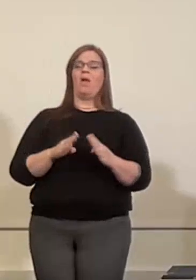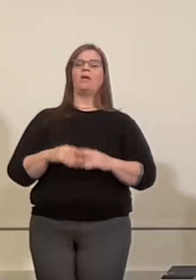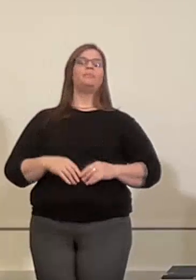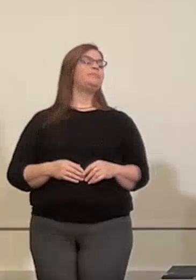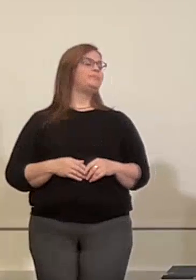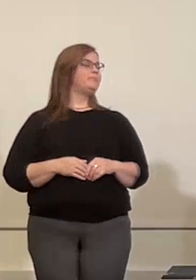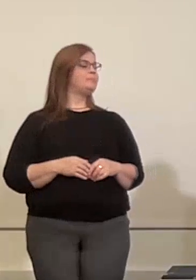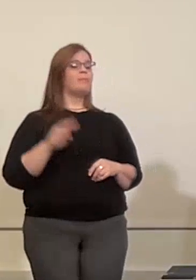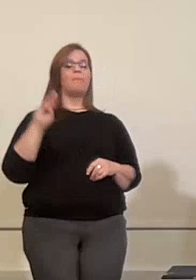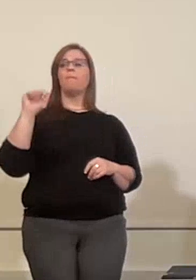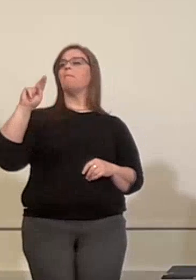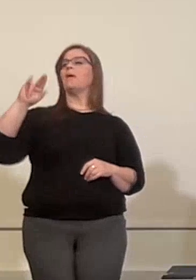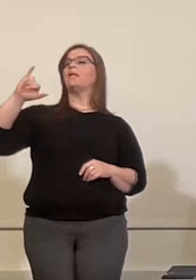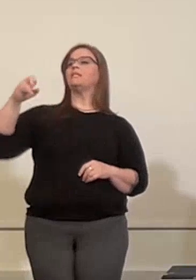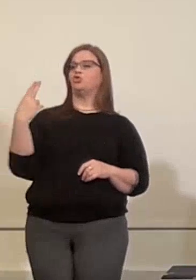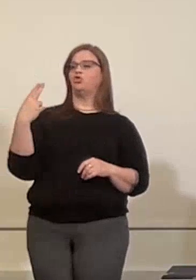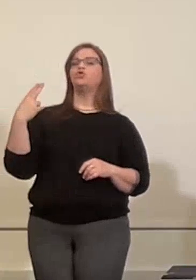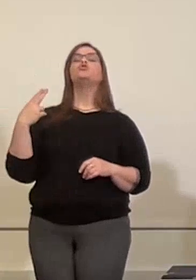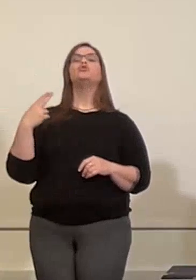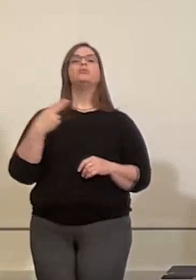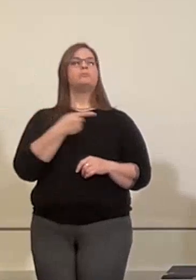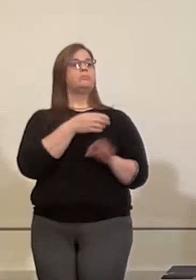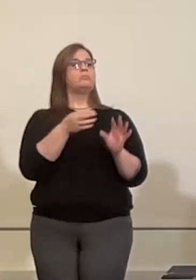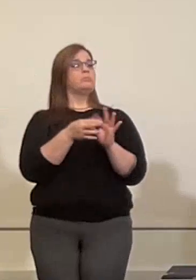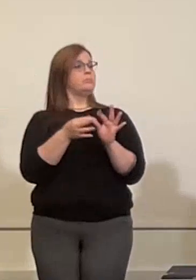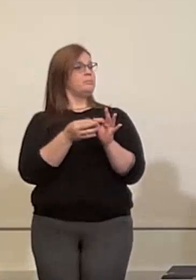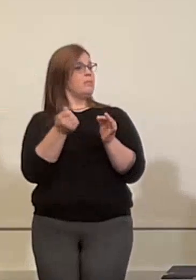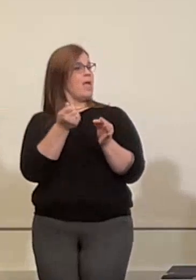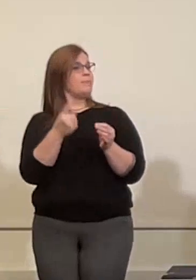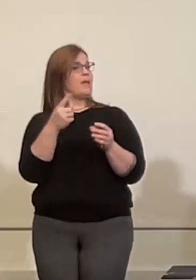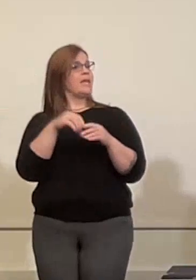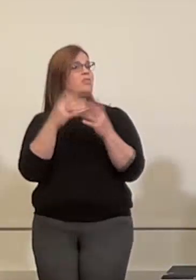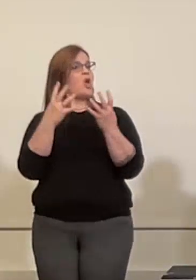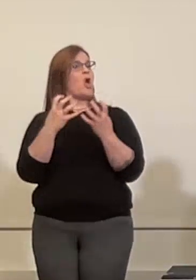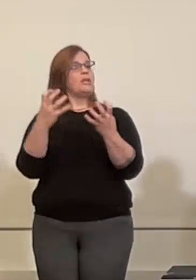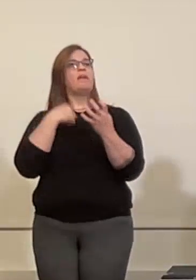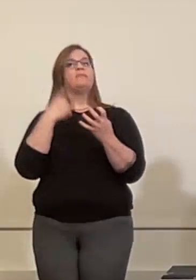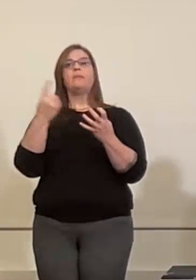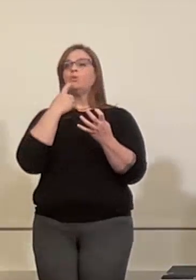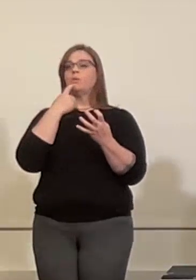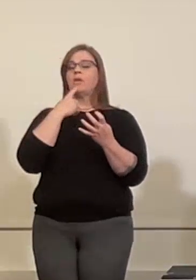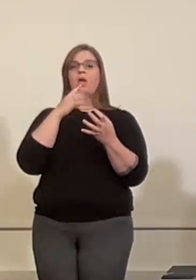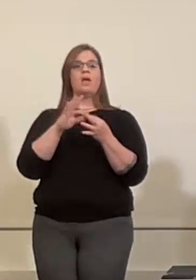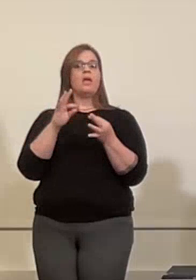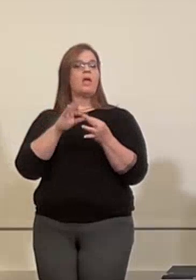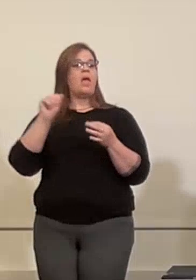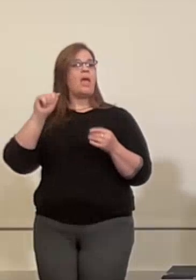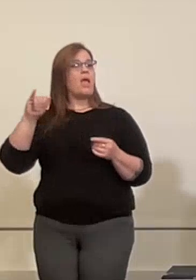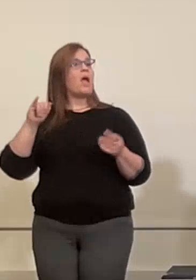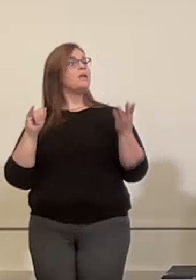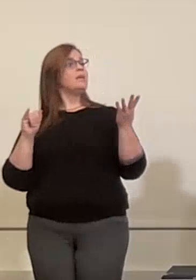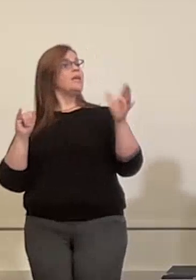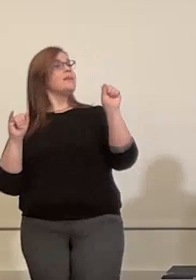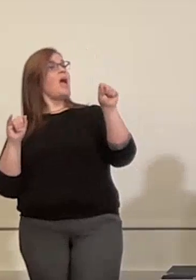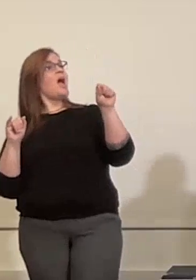So any anybody in the audience has anything to say about that